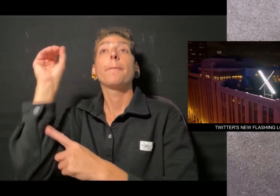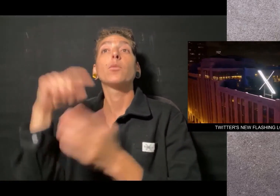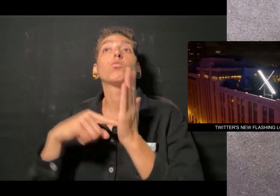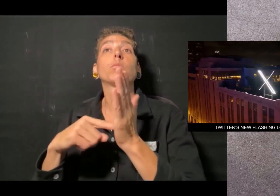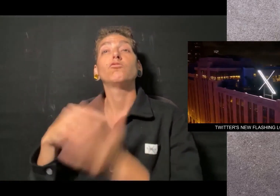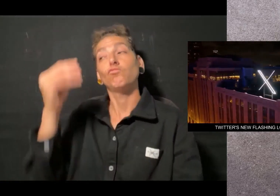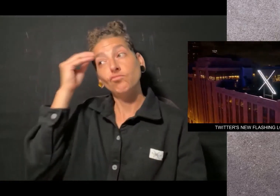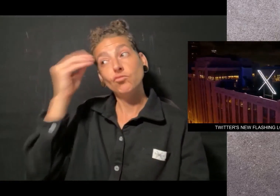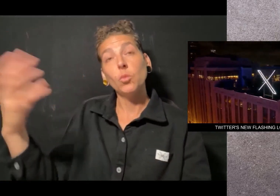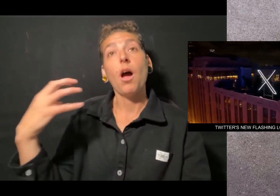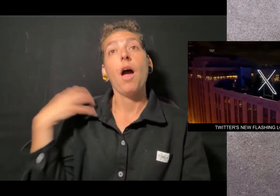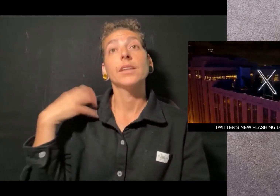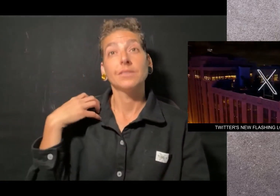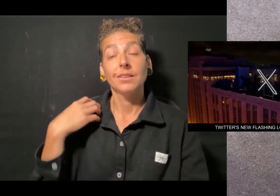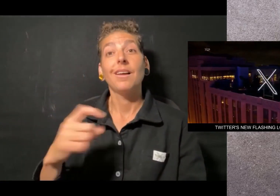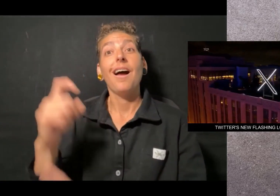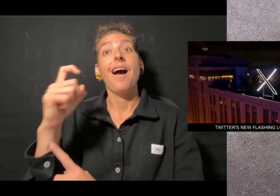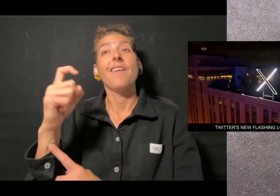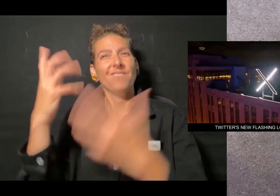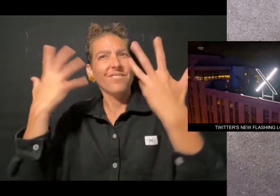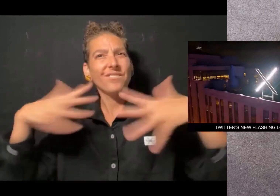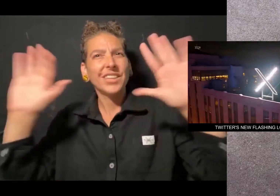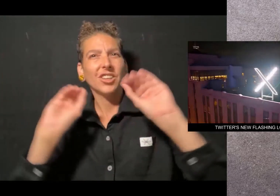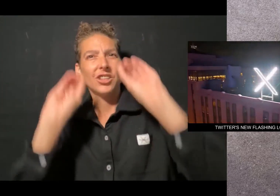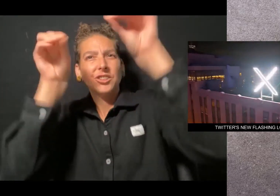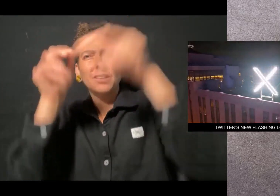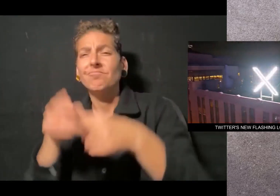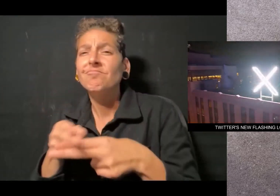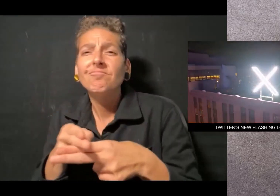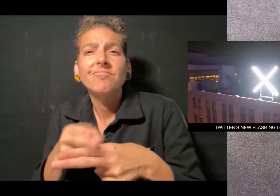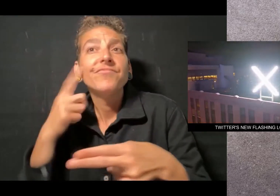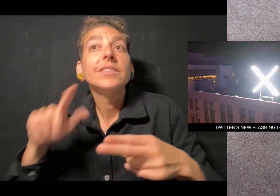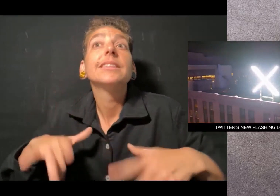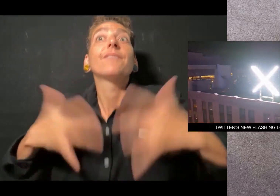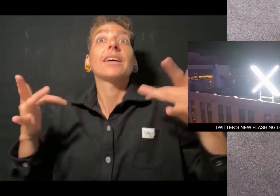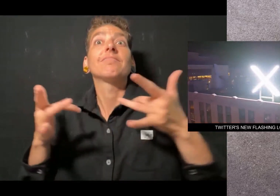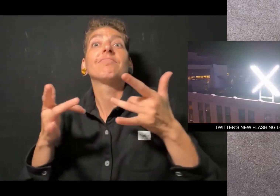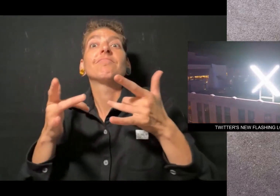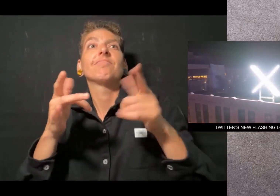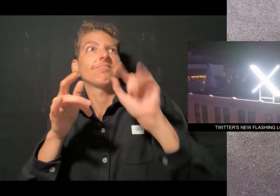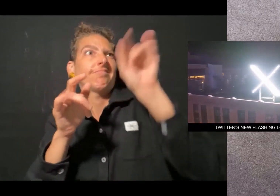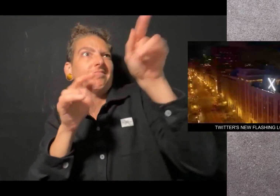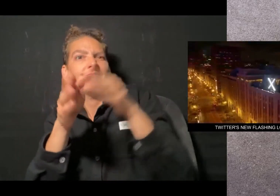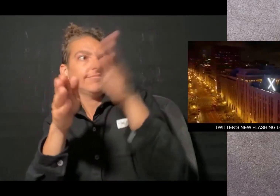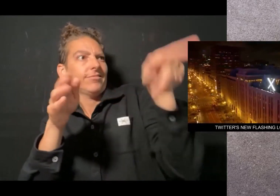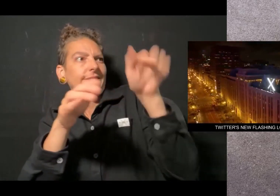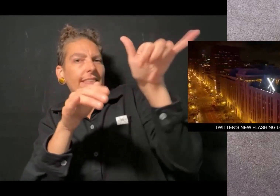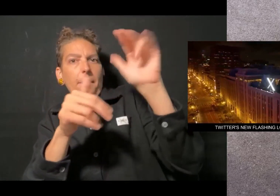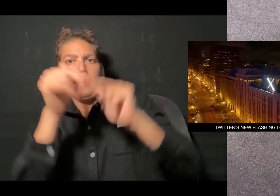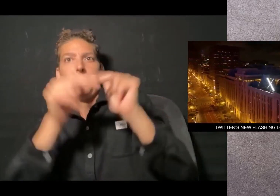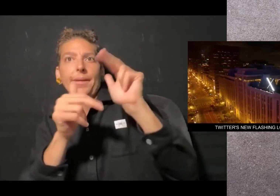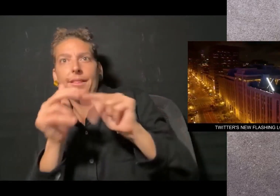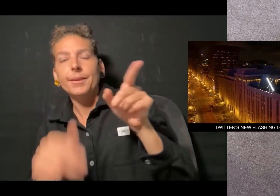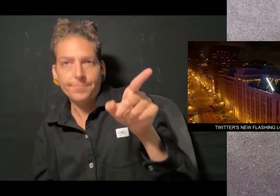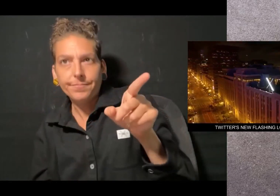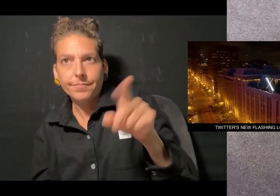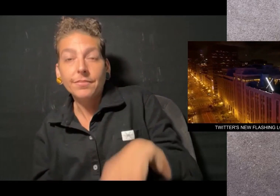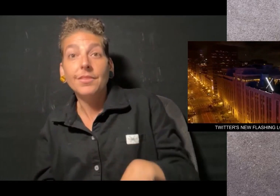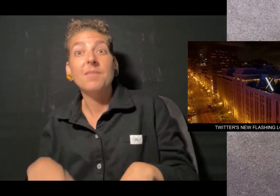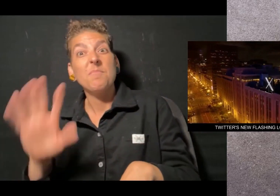to the complaint company representatives told officials the X was installed temporarily